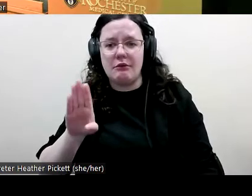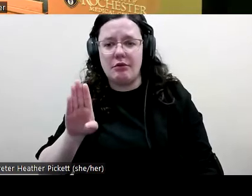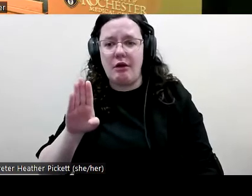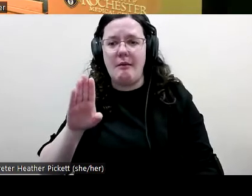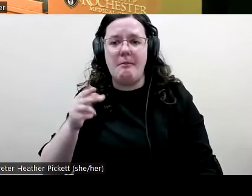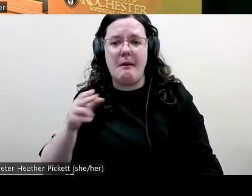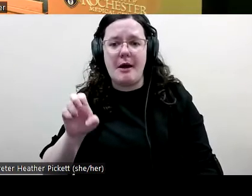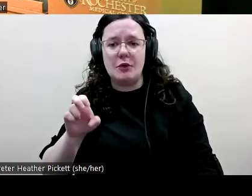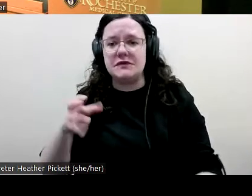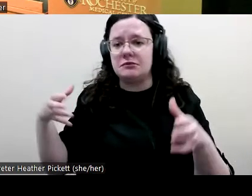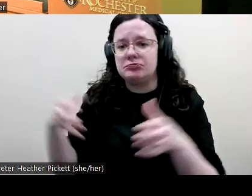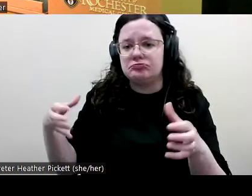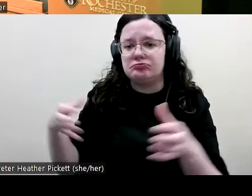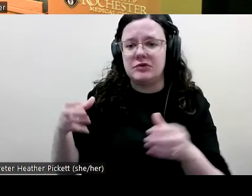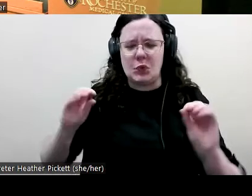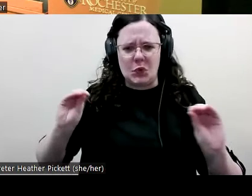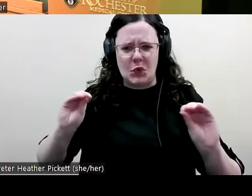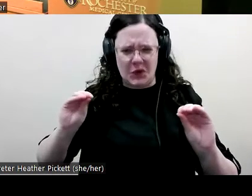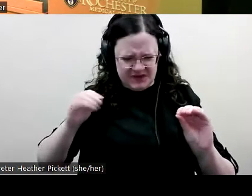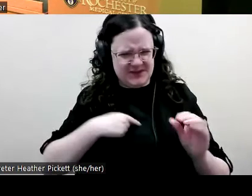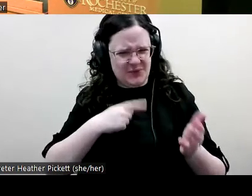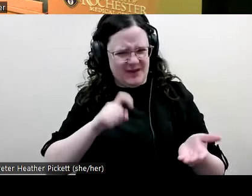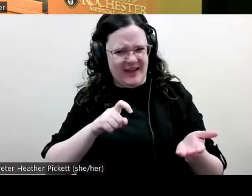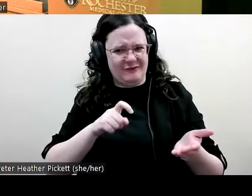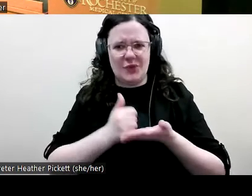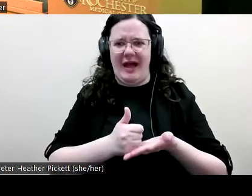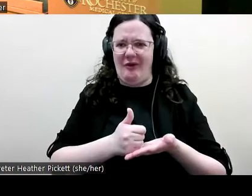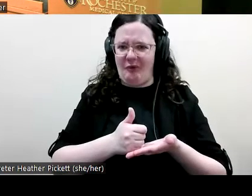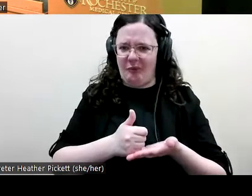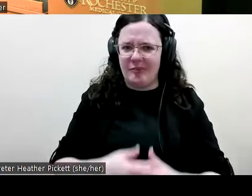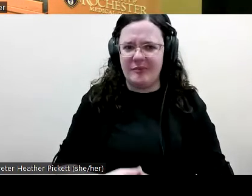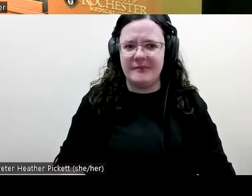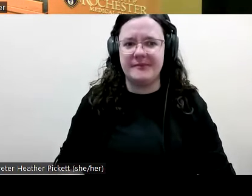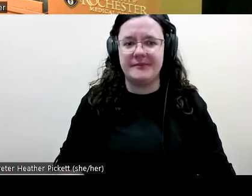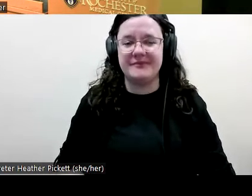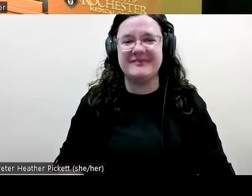of loneliness and I love this family is family whether it's the one you start out with the one